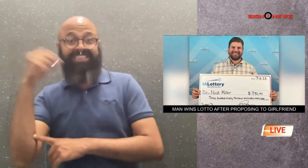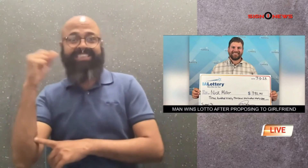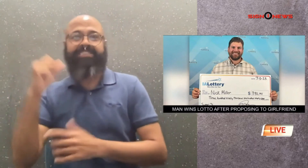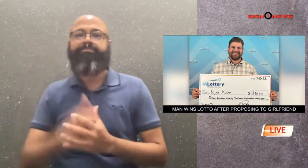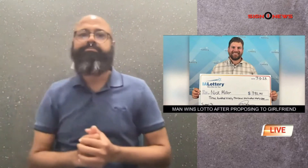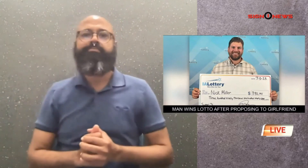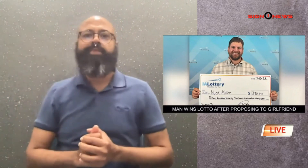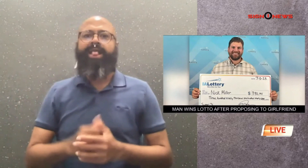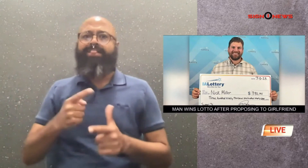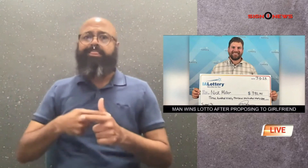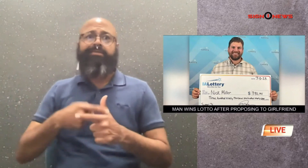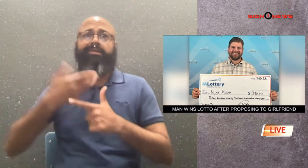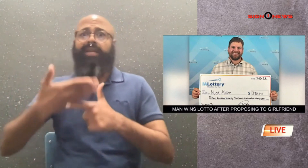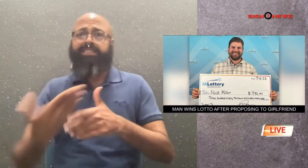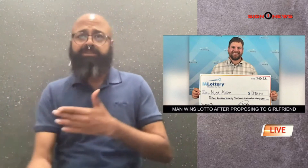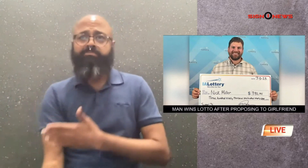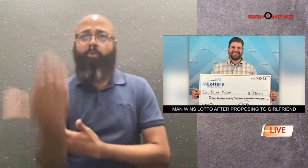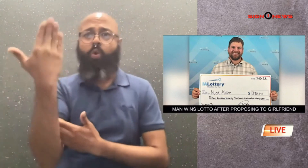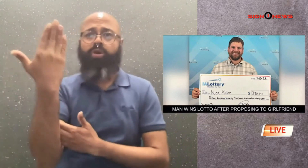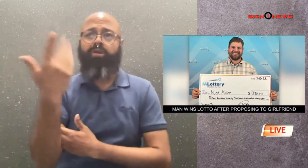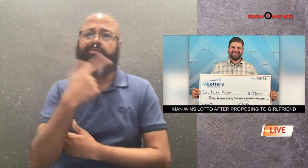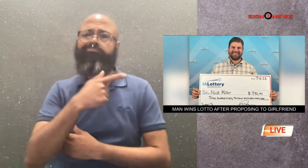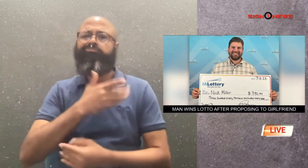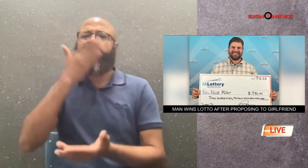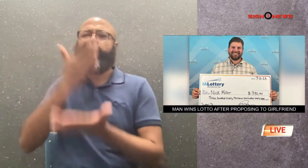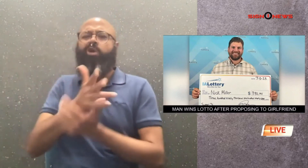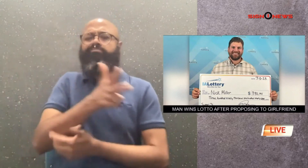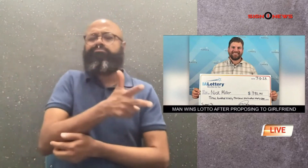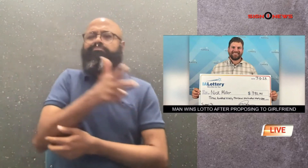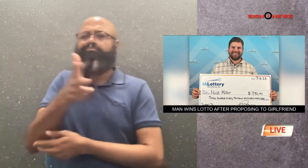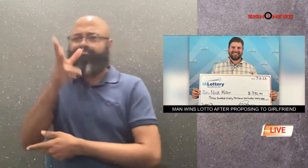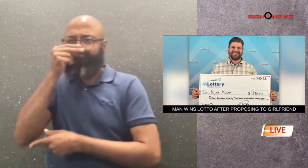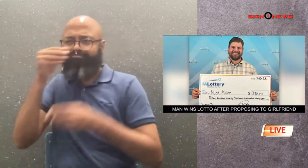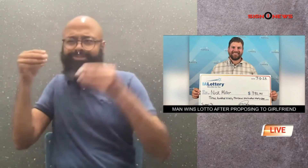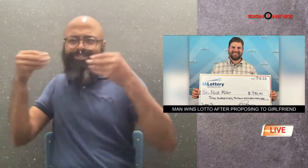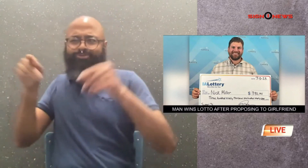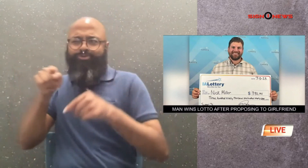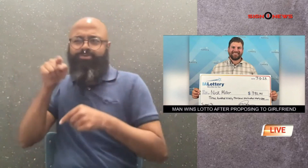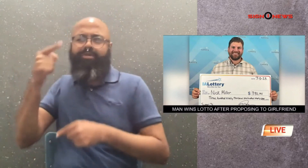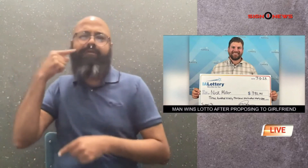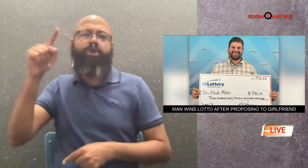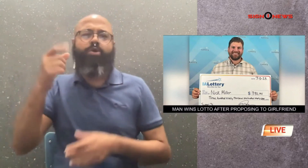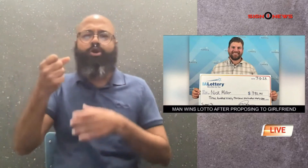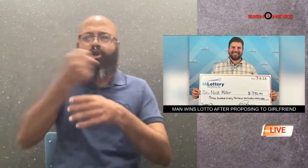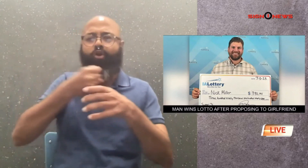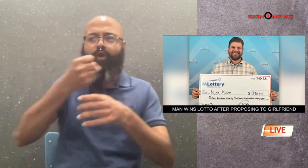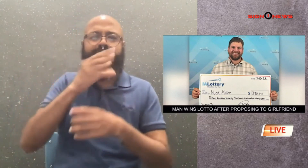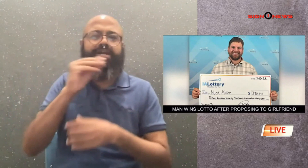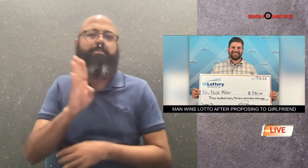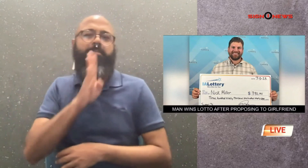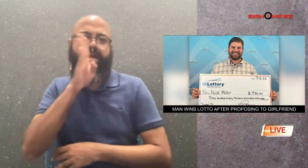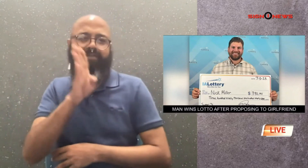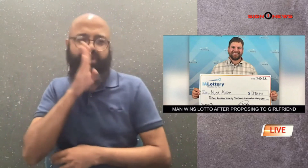Then the next morning he stopped at a convenience store for coffee and breakfast. On a whim,